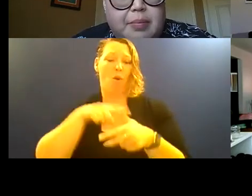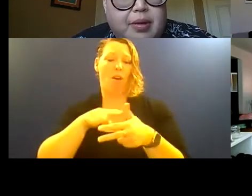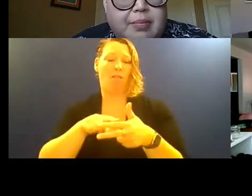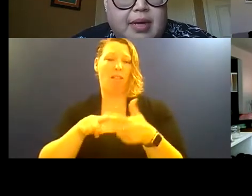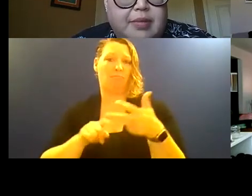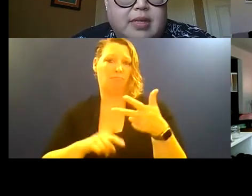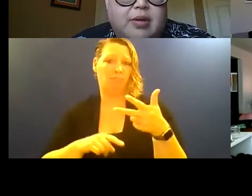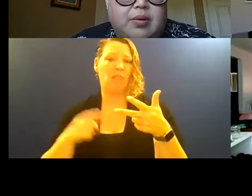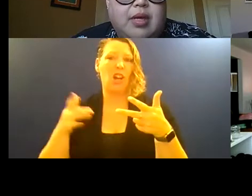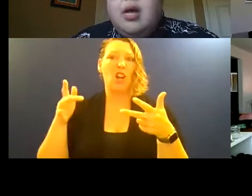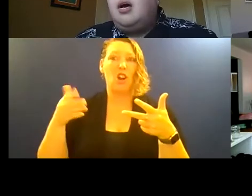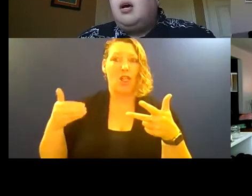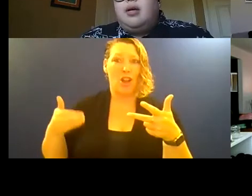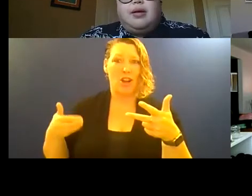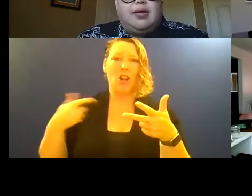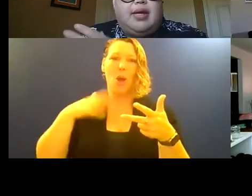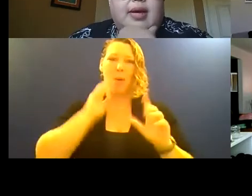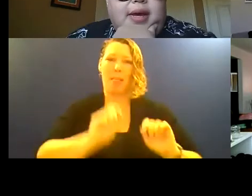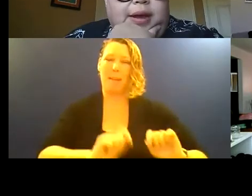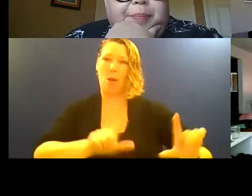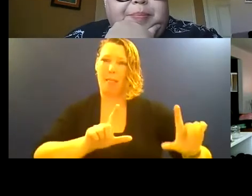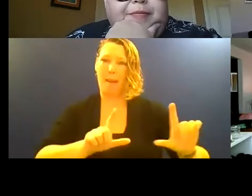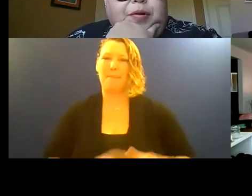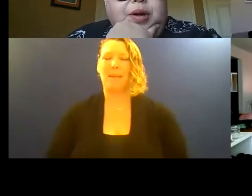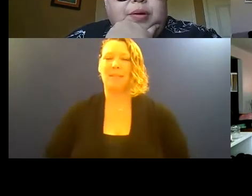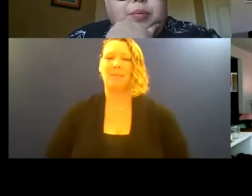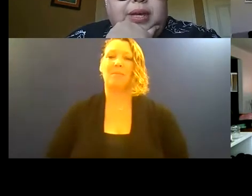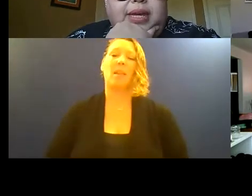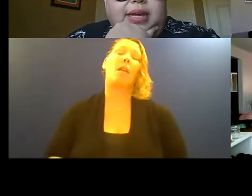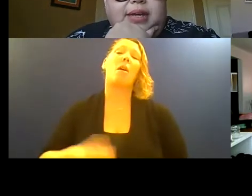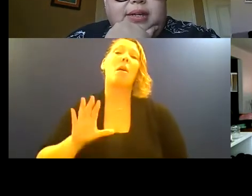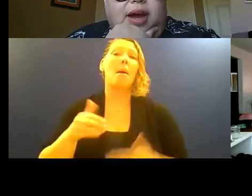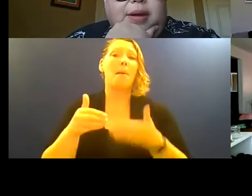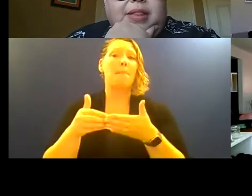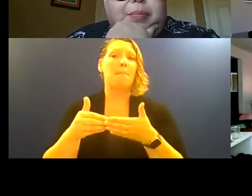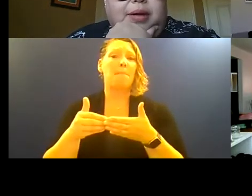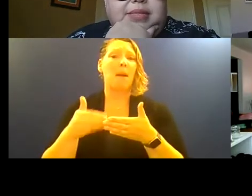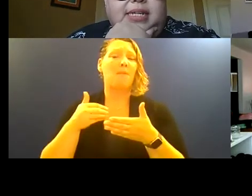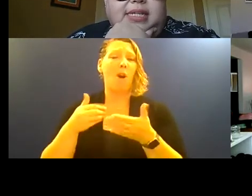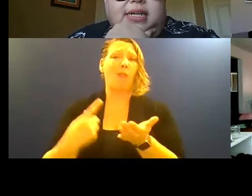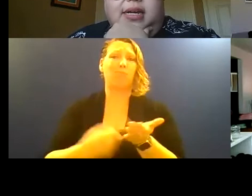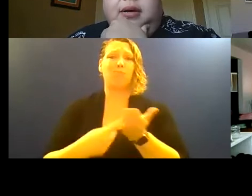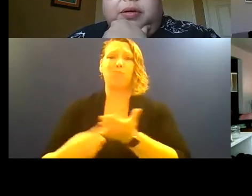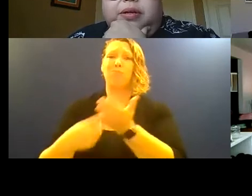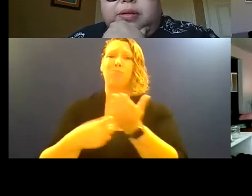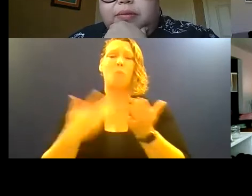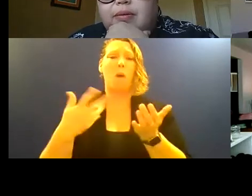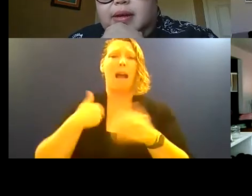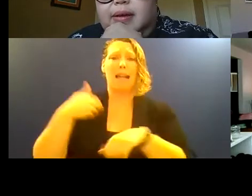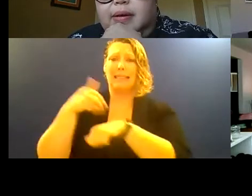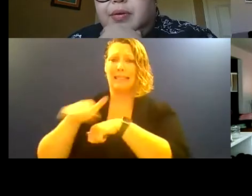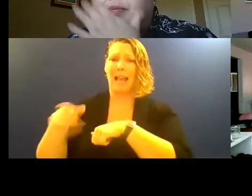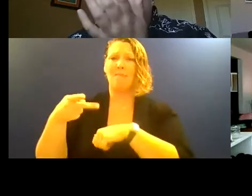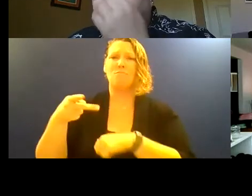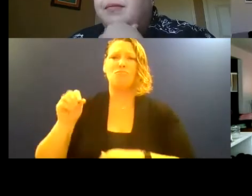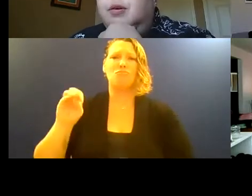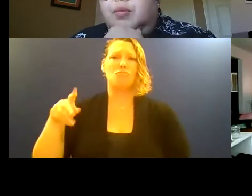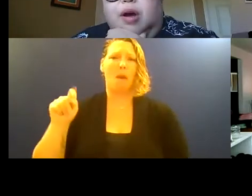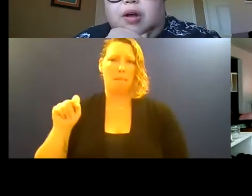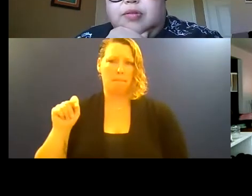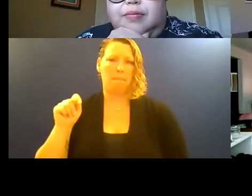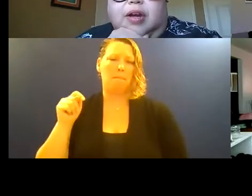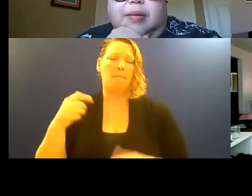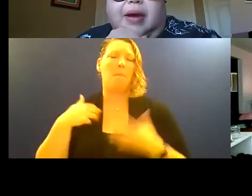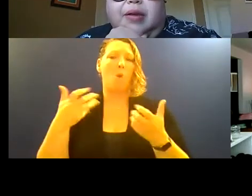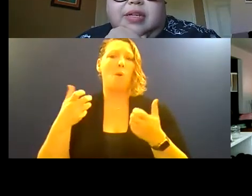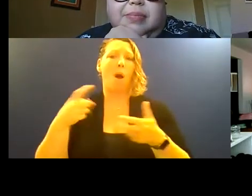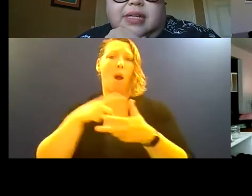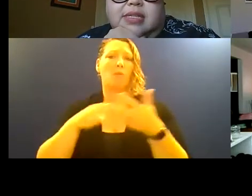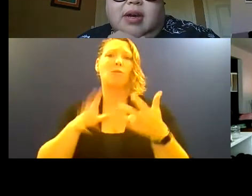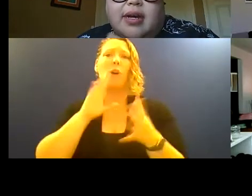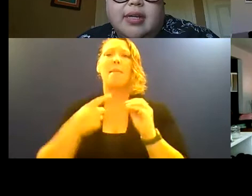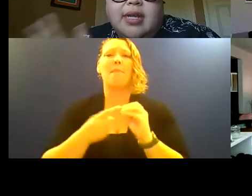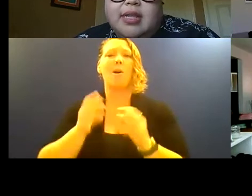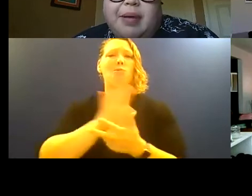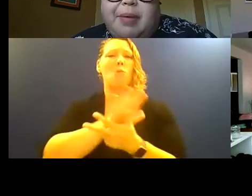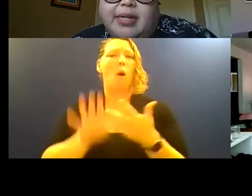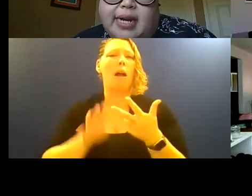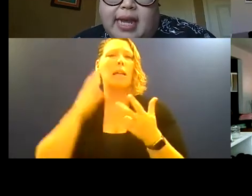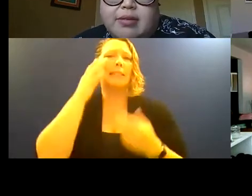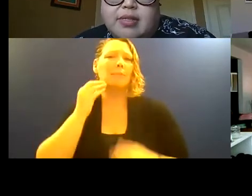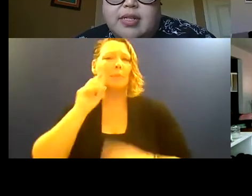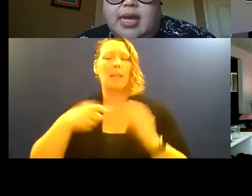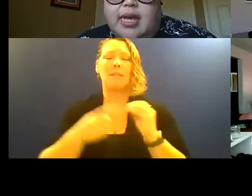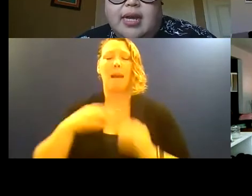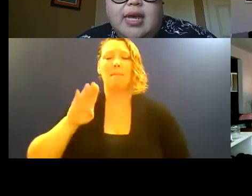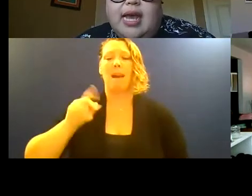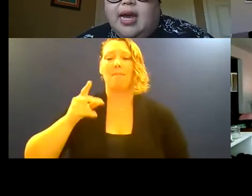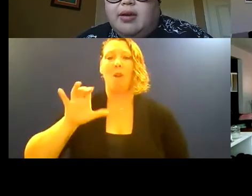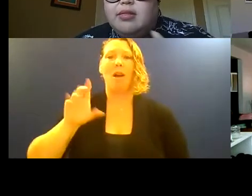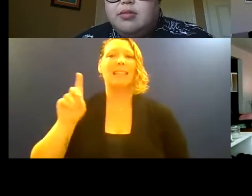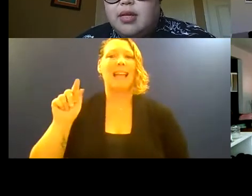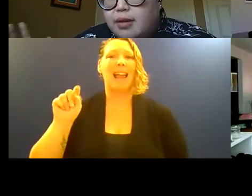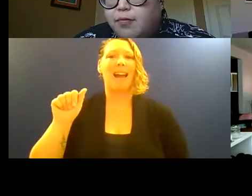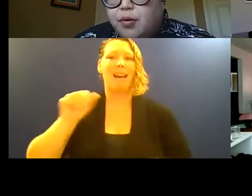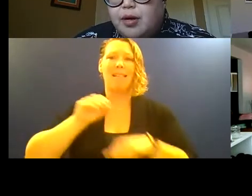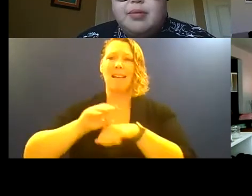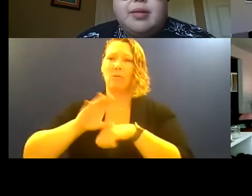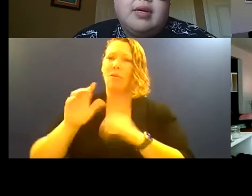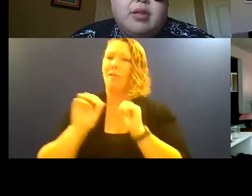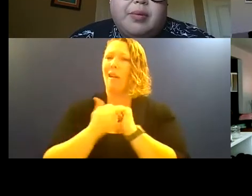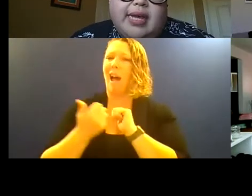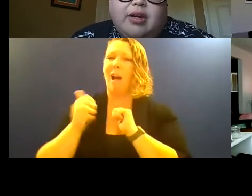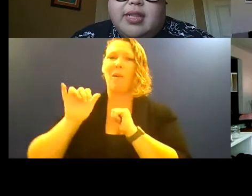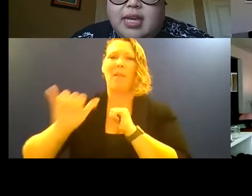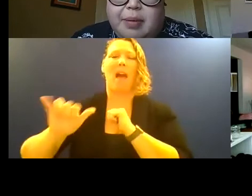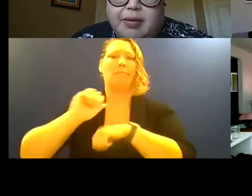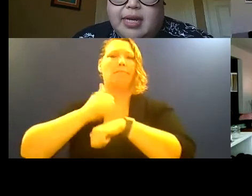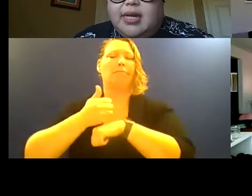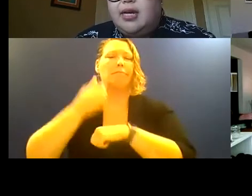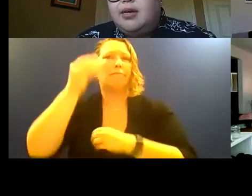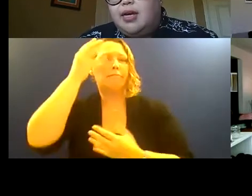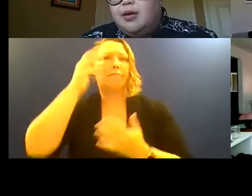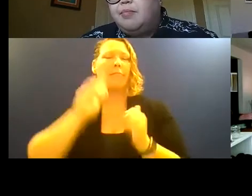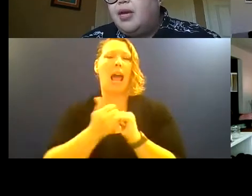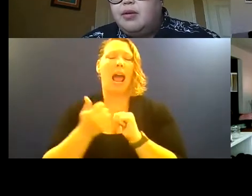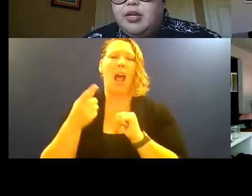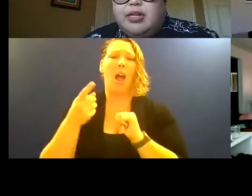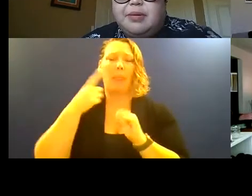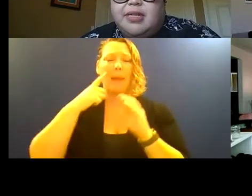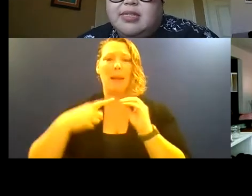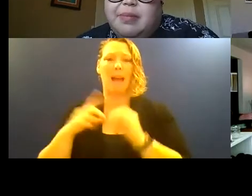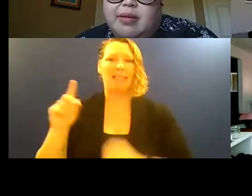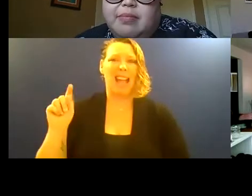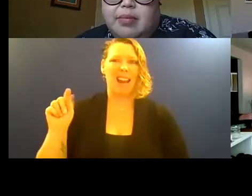earlier, let me pull them up so. Before we talk about the prompts that I sent, I would like if you would all sort of talk about your experiences on the BIPOC Data Council and how that's informed the way that you're thinking about data, and what your experience has been